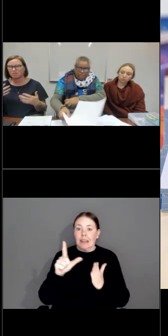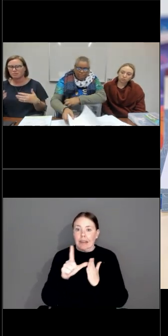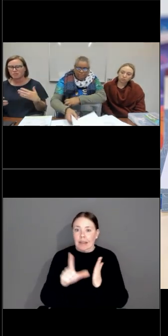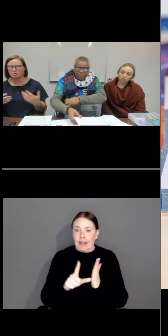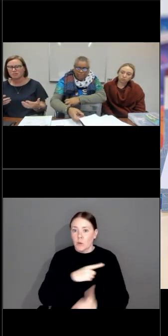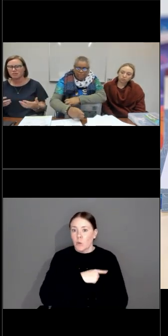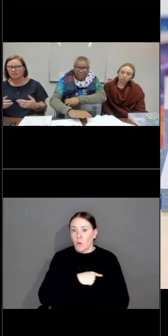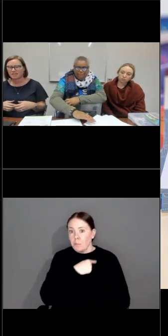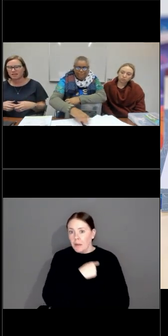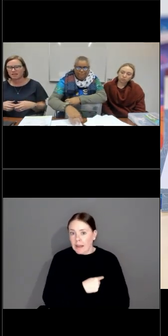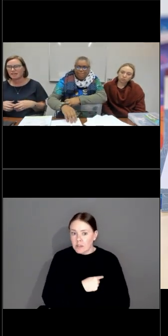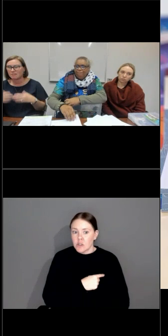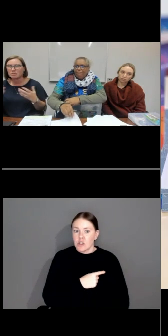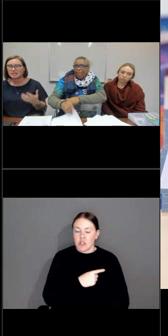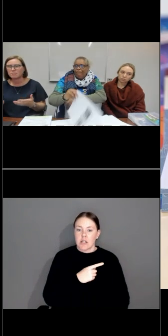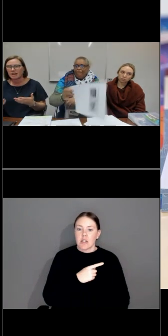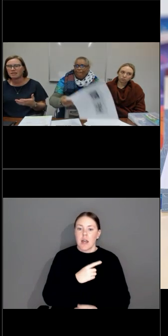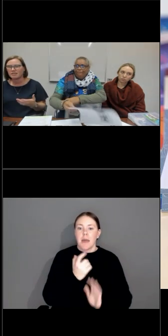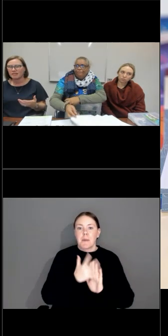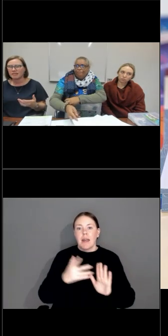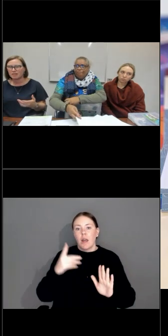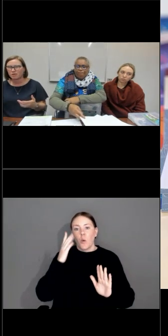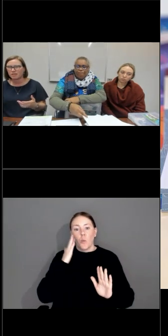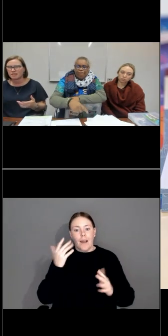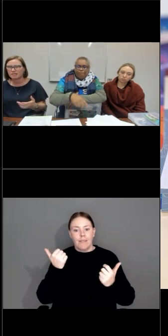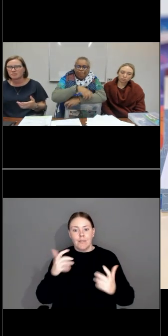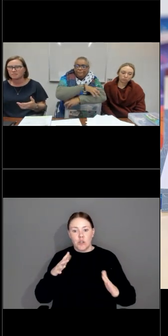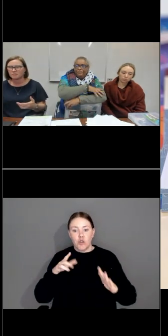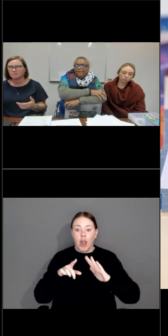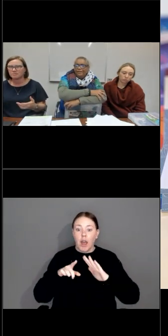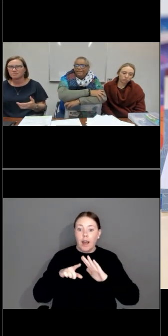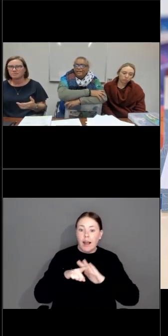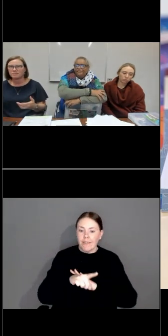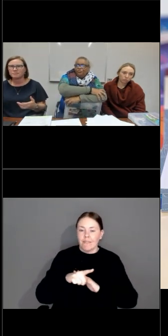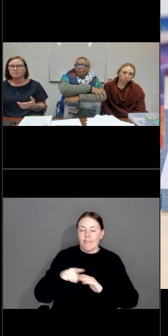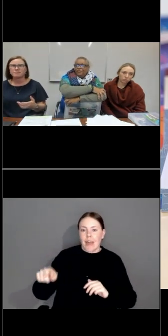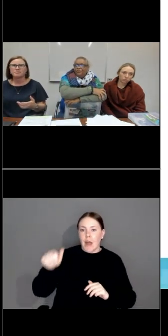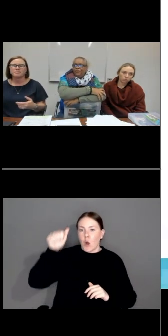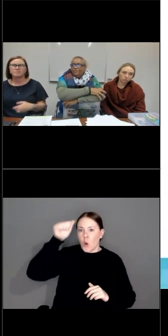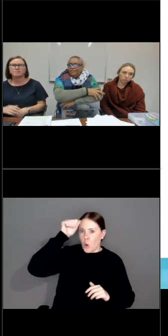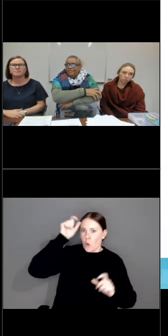the responsibilities are and have participated in the process so as Courtney knows and has been in